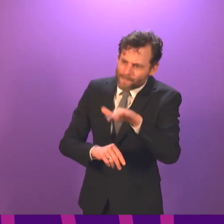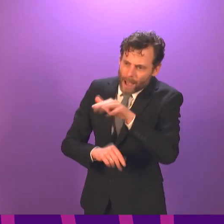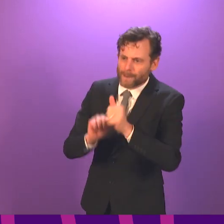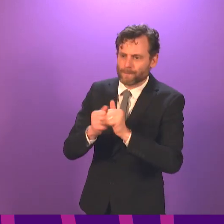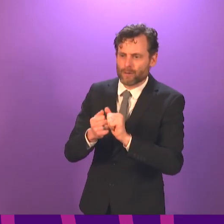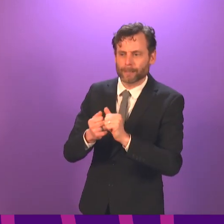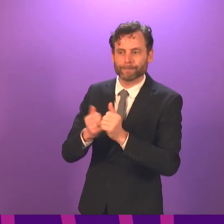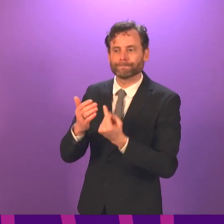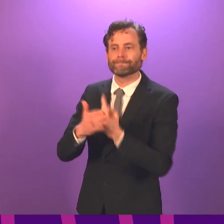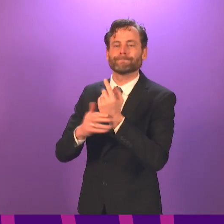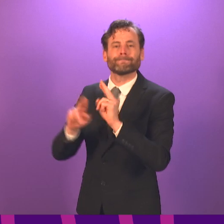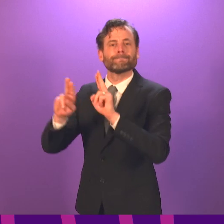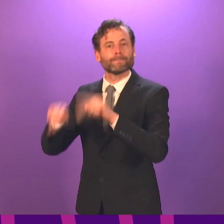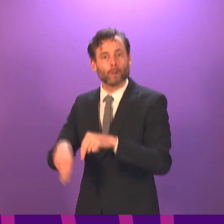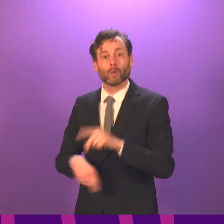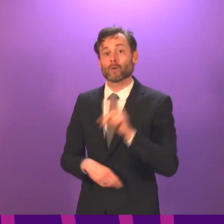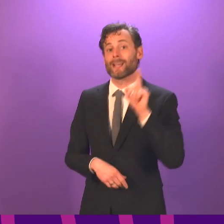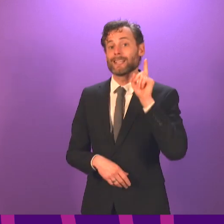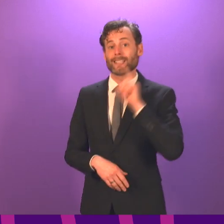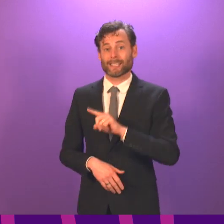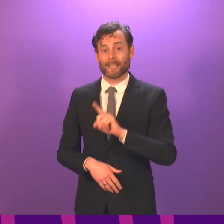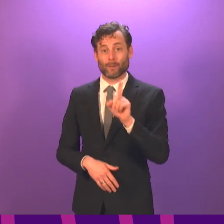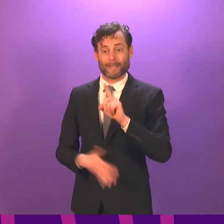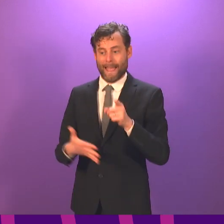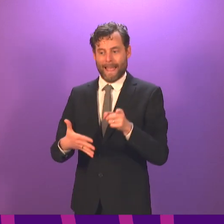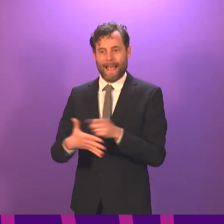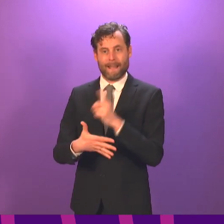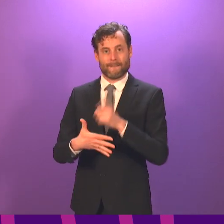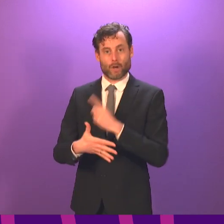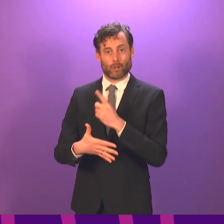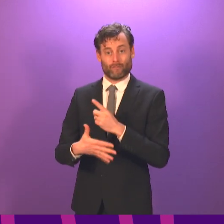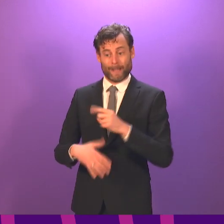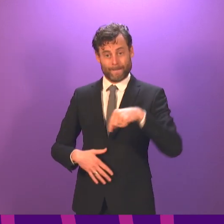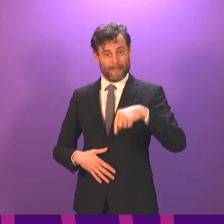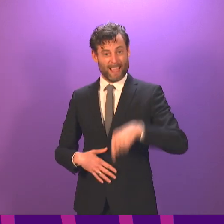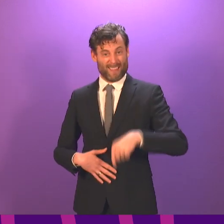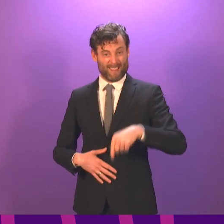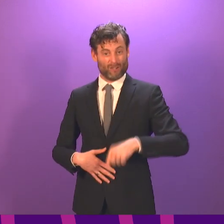Yesterday, we marked the anniversary of the first case of Covid being confirmed in Scotland.